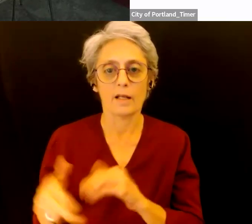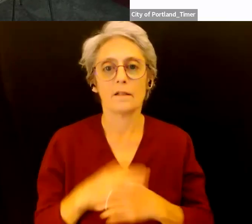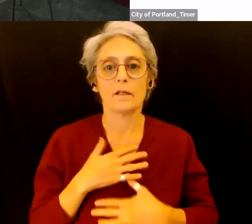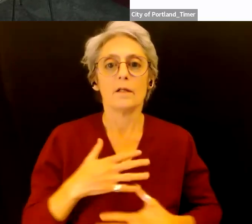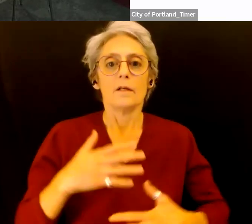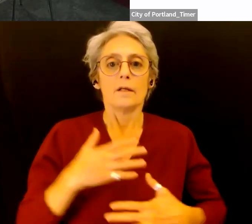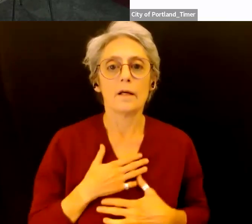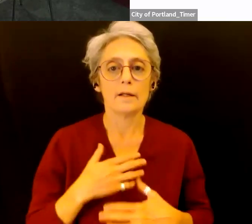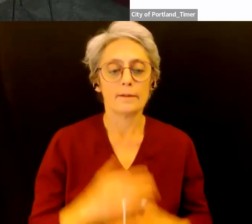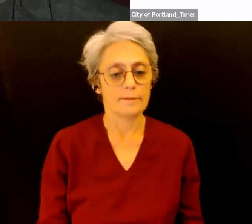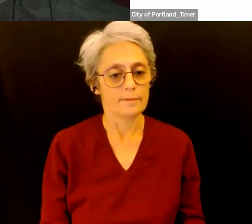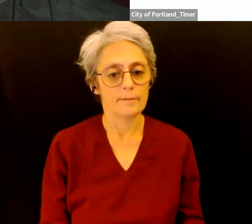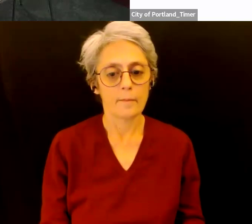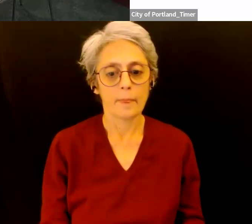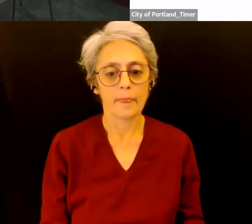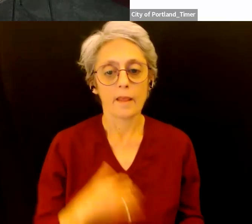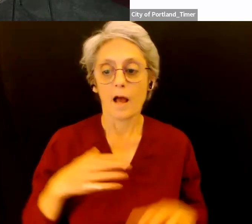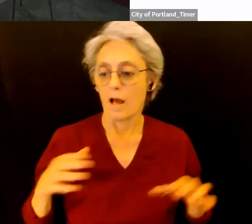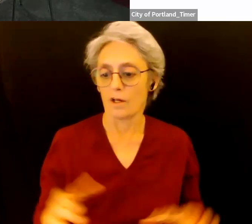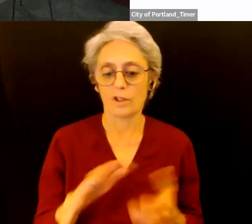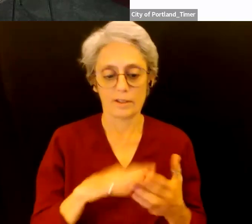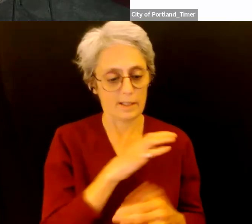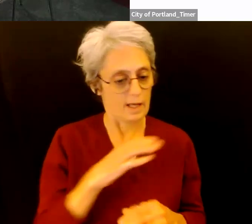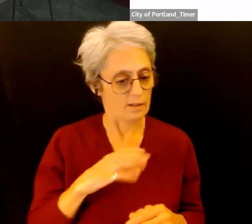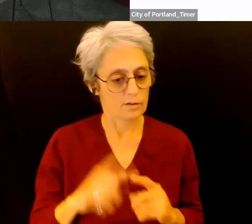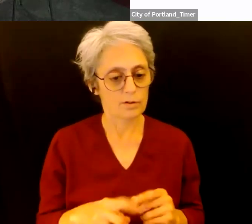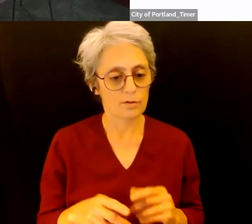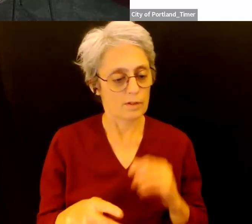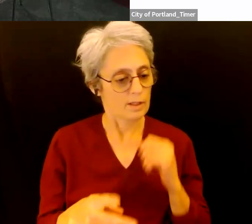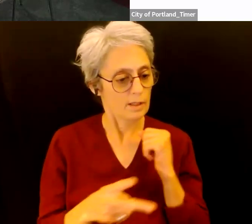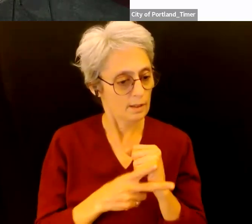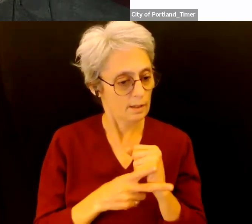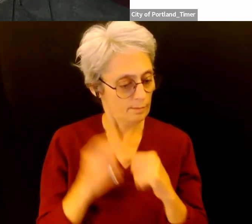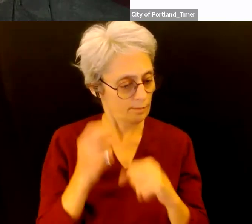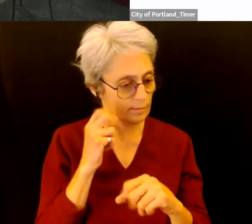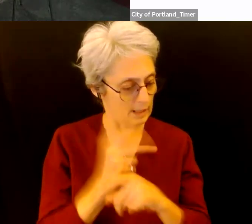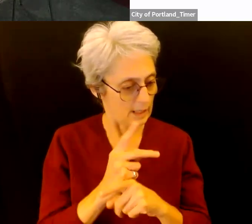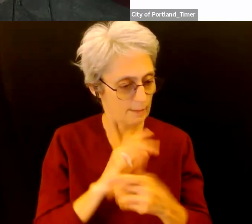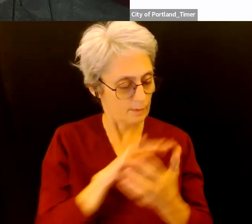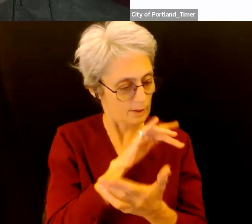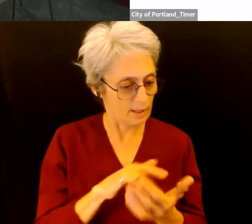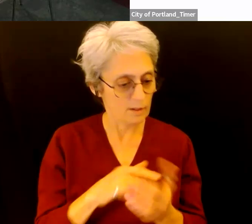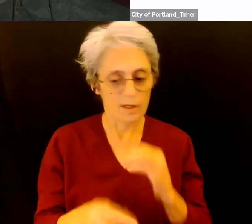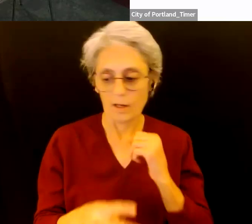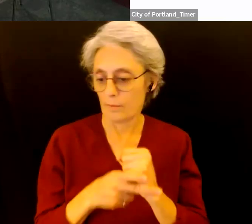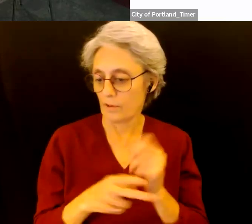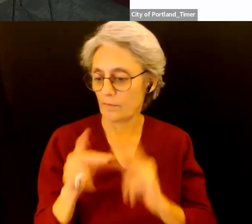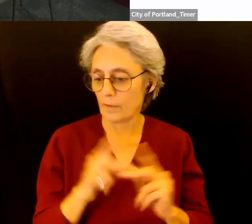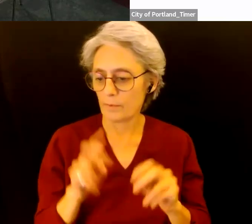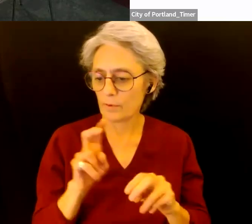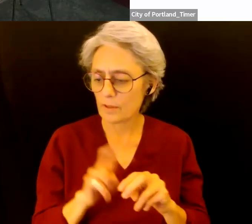I would urge the city council to preserve community centers, preserve the people who staff them, and preserve the maintenance that let us do our work.